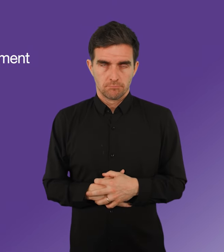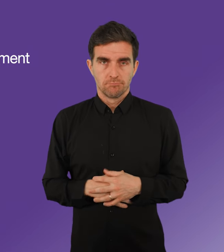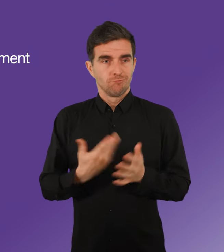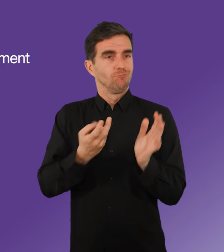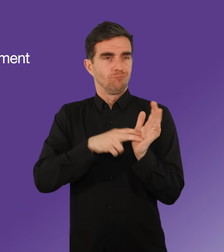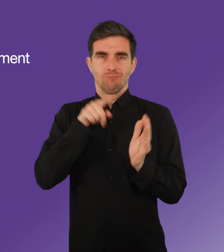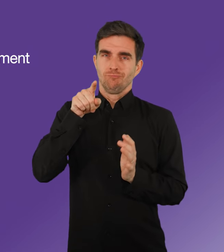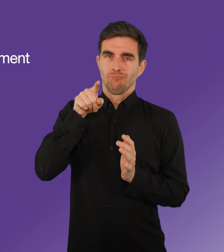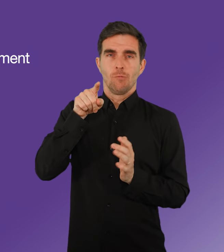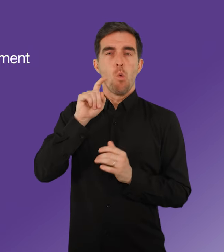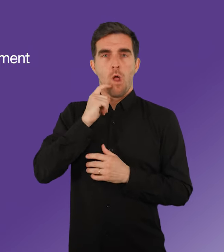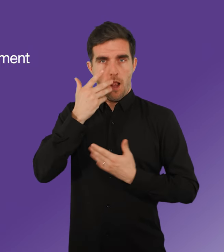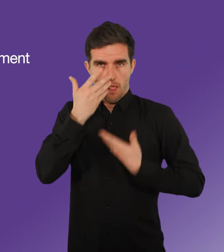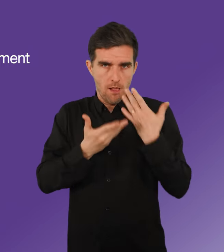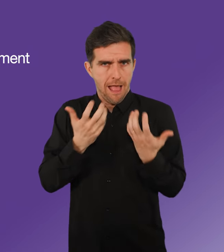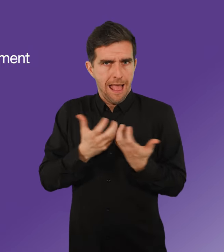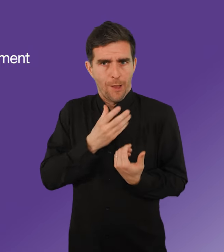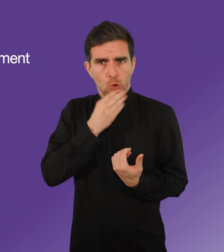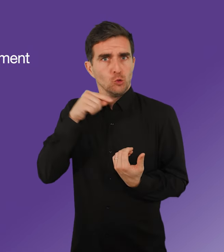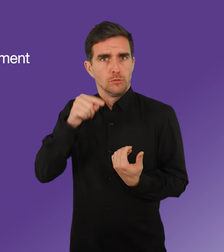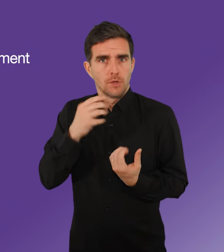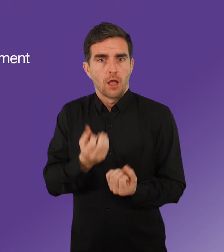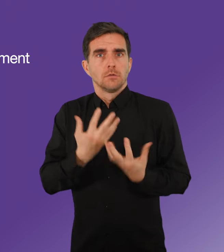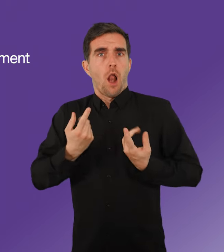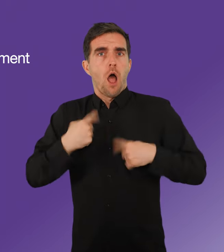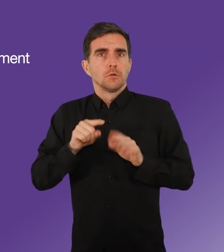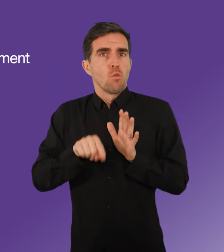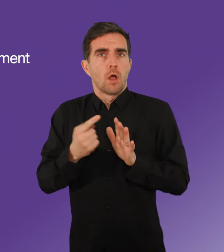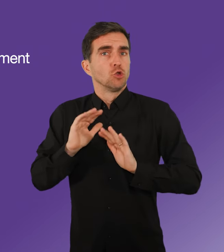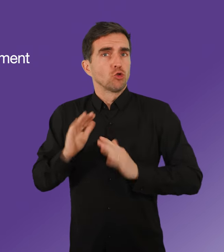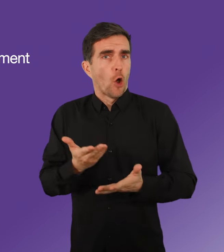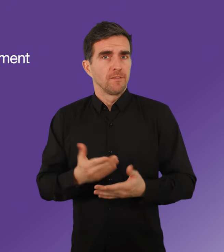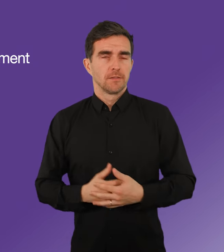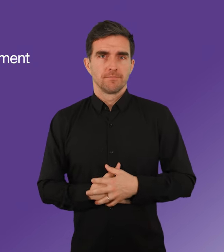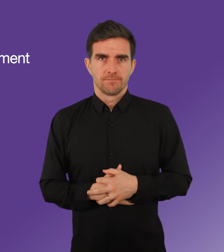Registrars will tell you how to use the Tell Us Once service.